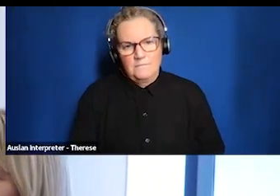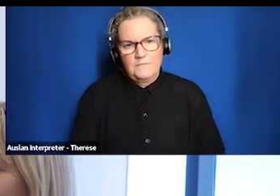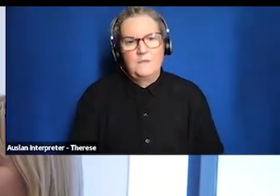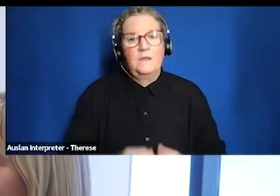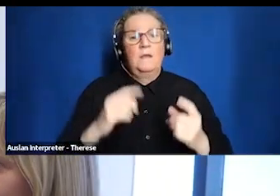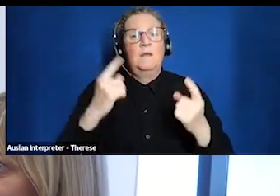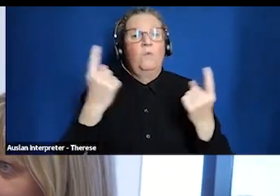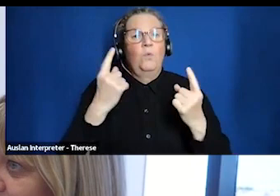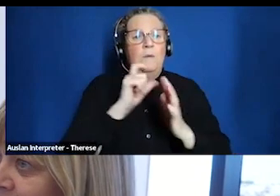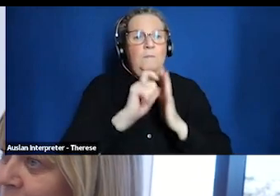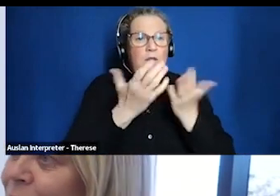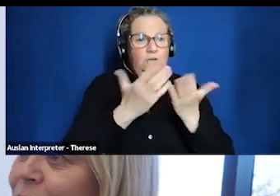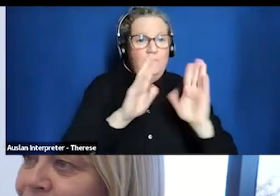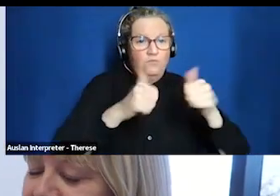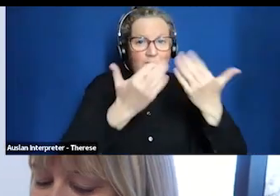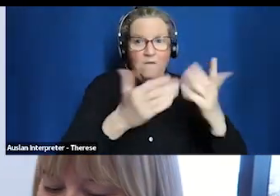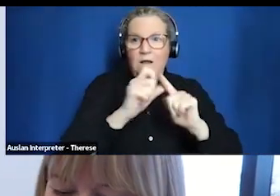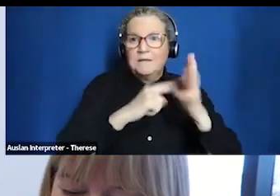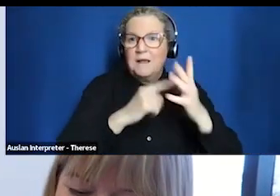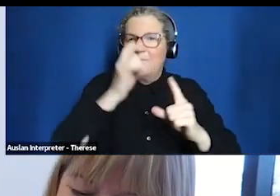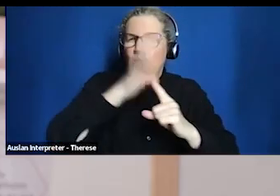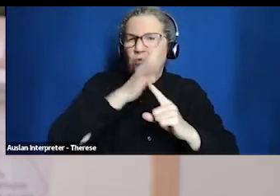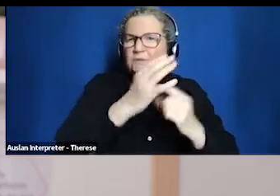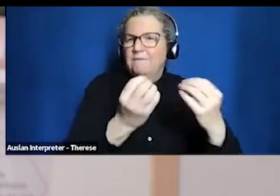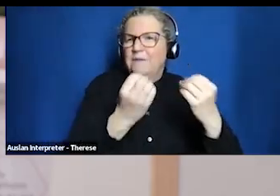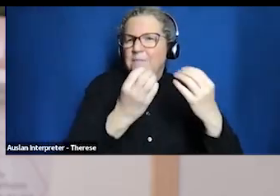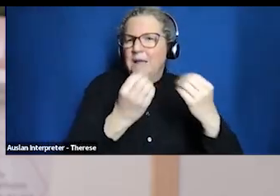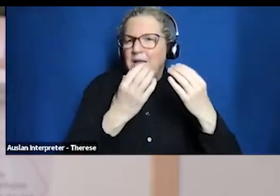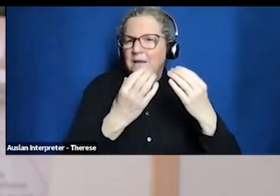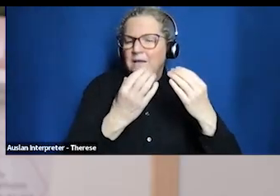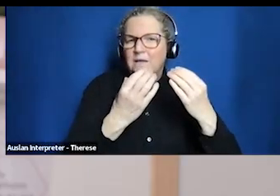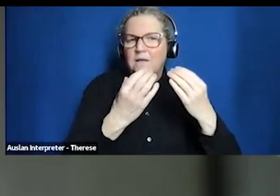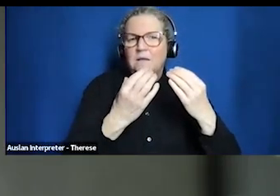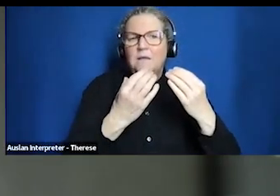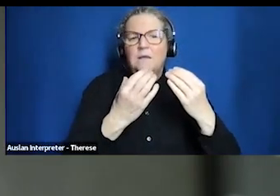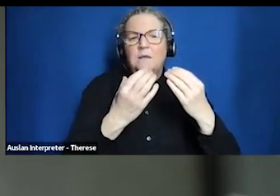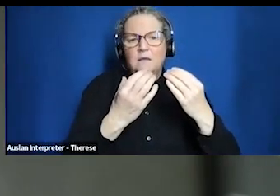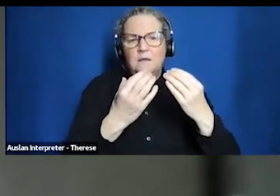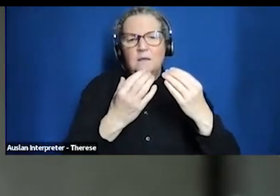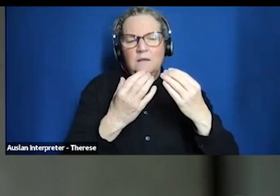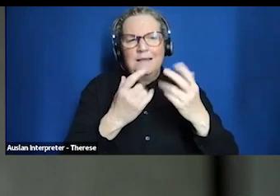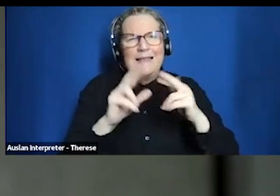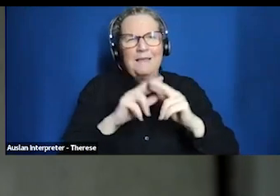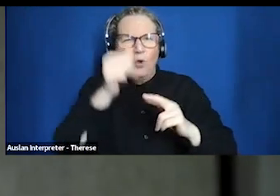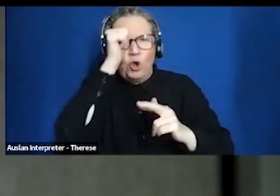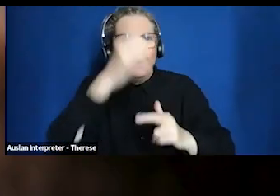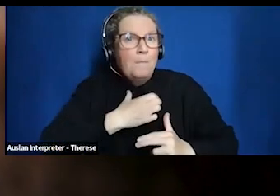providers, data is incredibly important feedback. If we could get a better picture, we could design disability supports